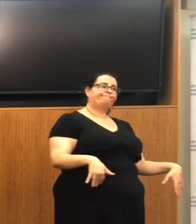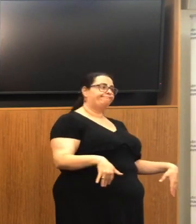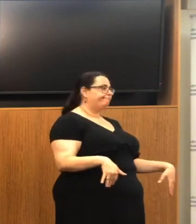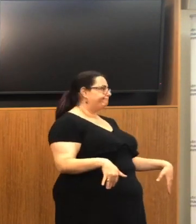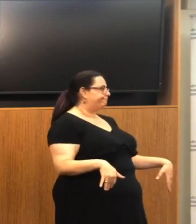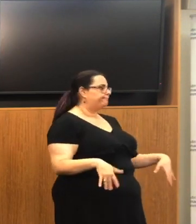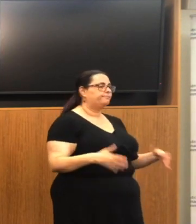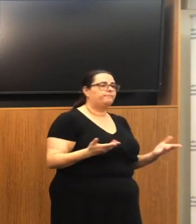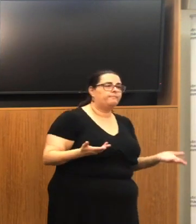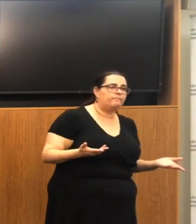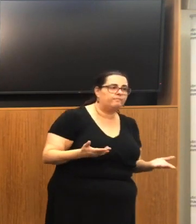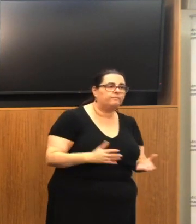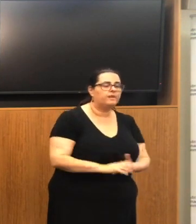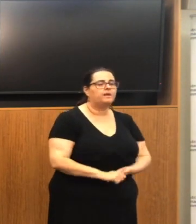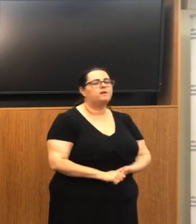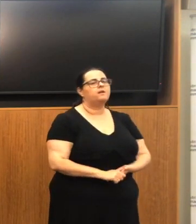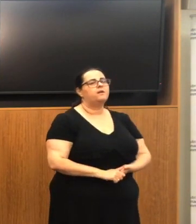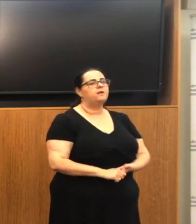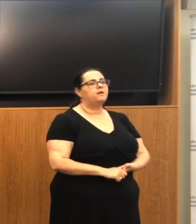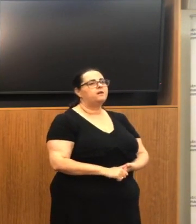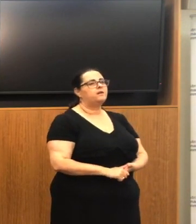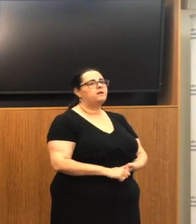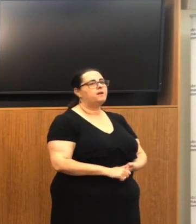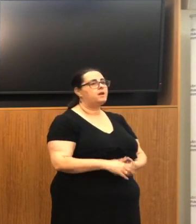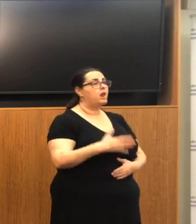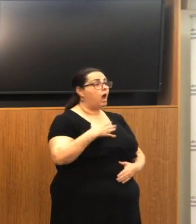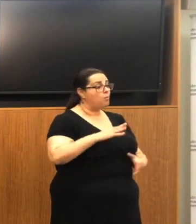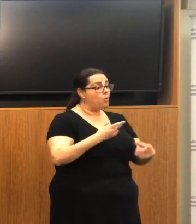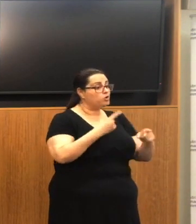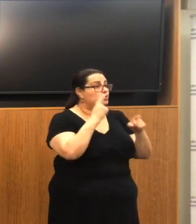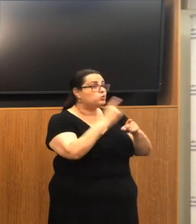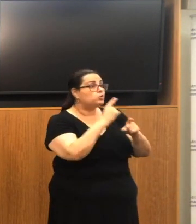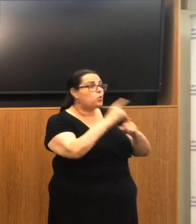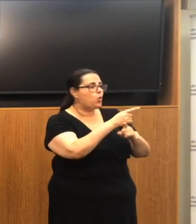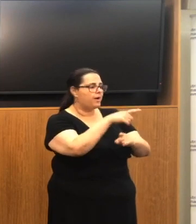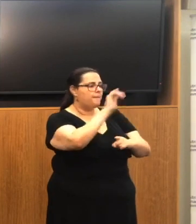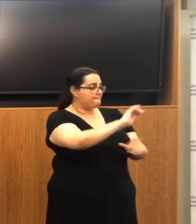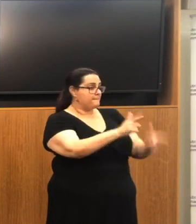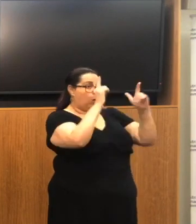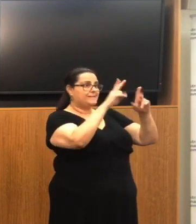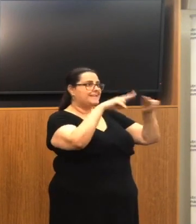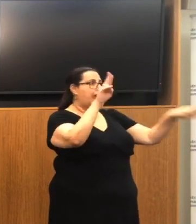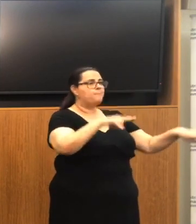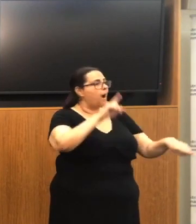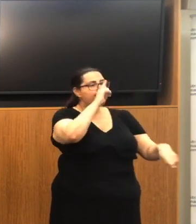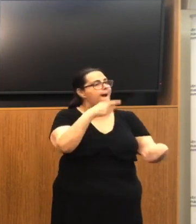And, even when I went up to the administration, I could not get into the office without my brother